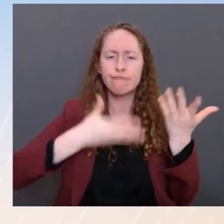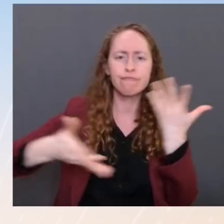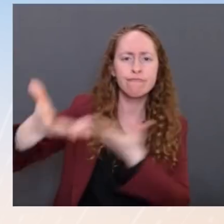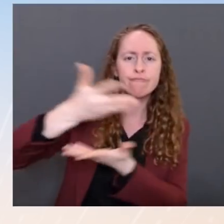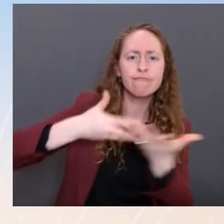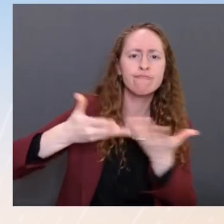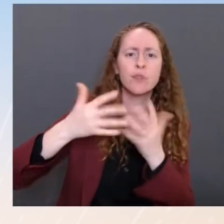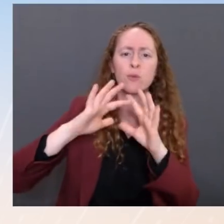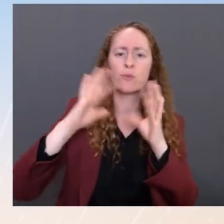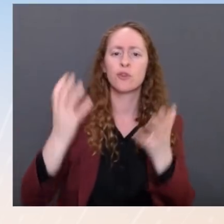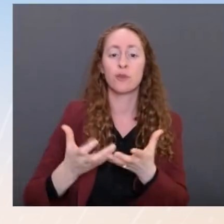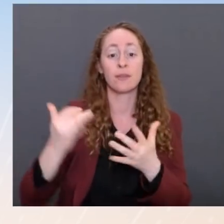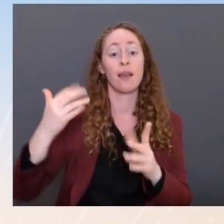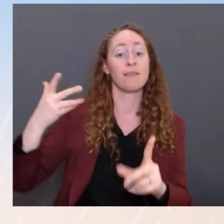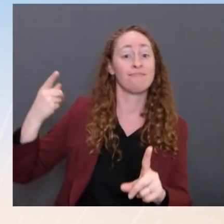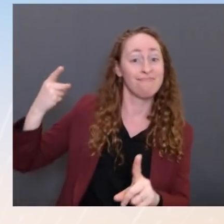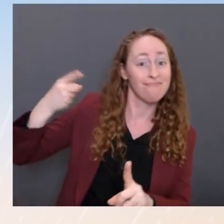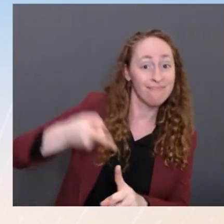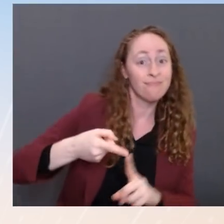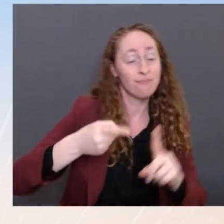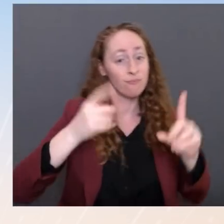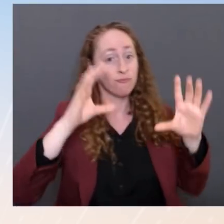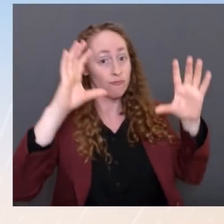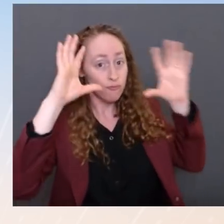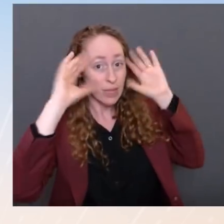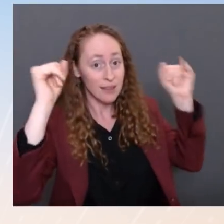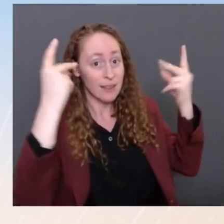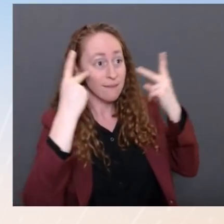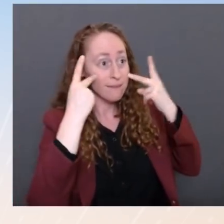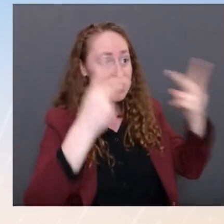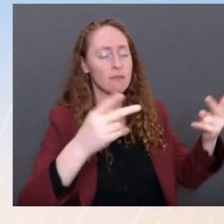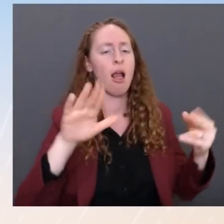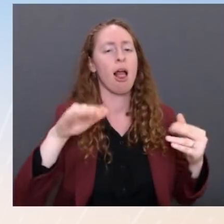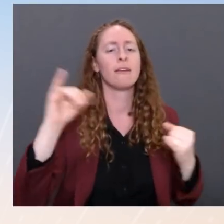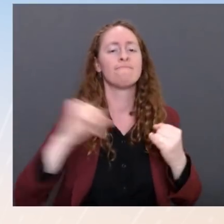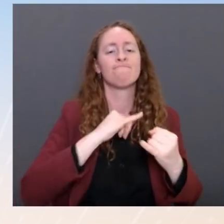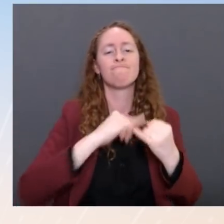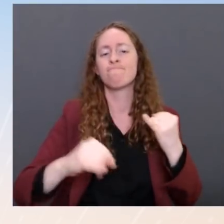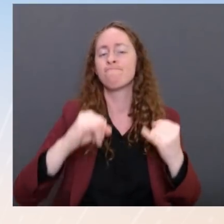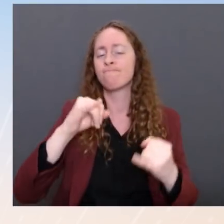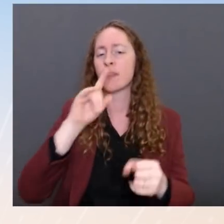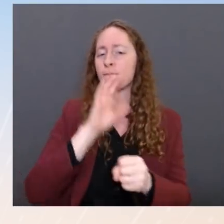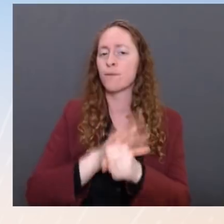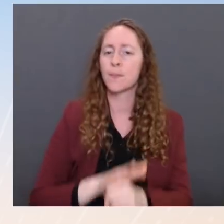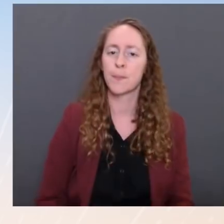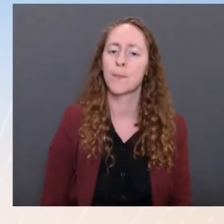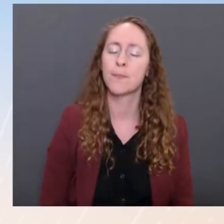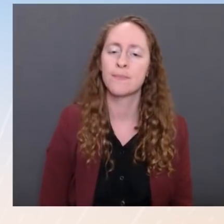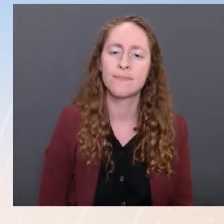The Press: Yeah, back on infant formula, Senator Gillibrand, in an interview with NPR, said that this is a "life or death issue"